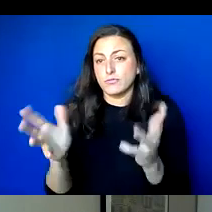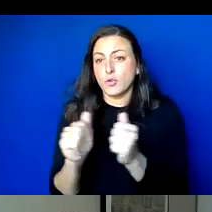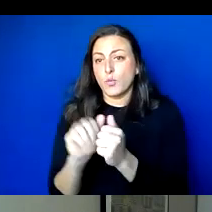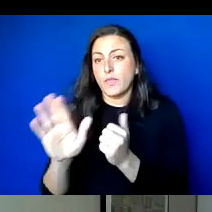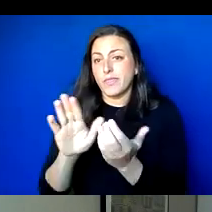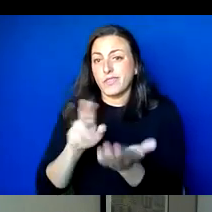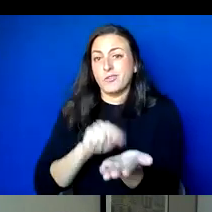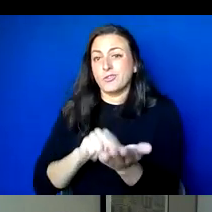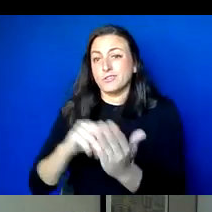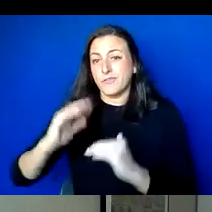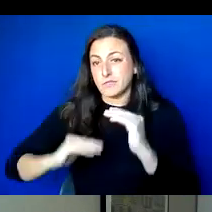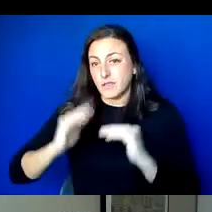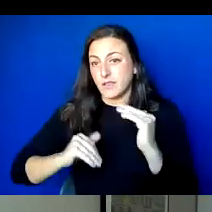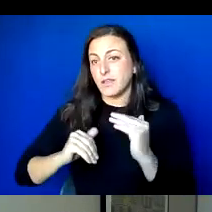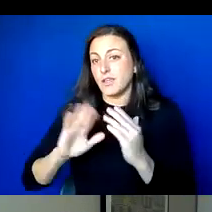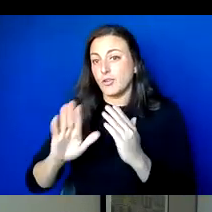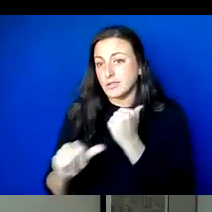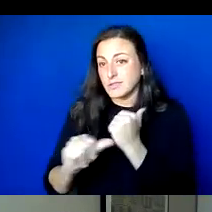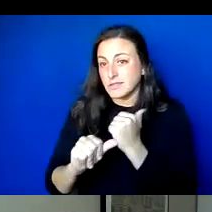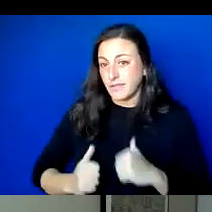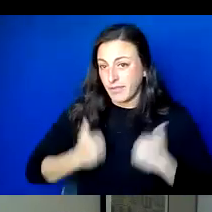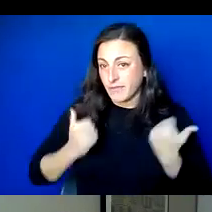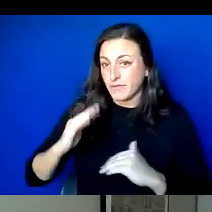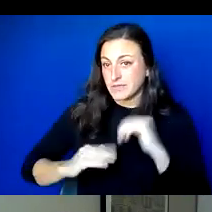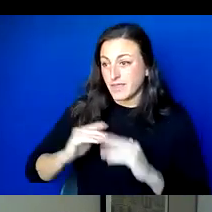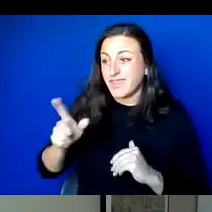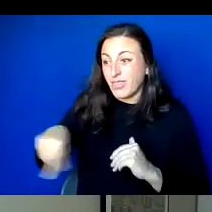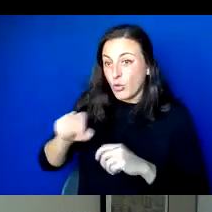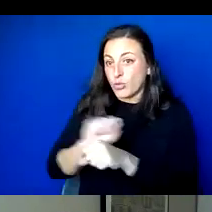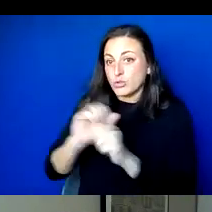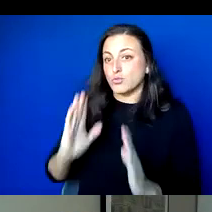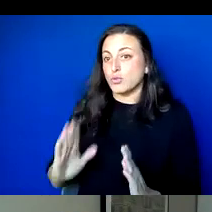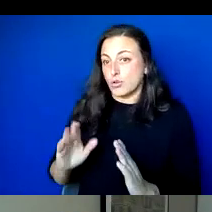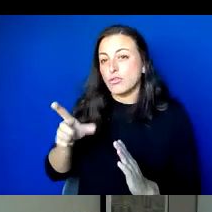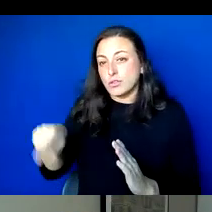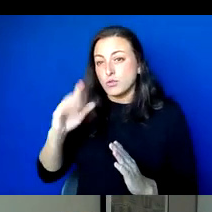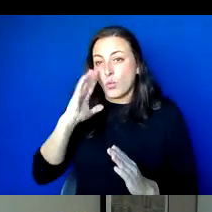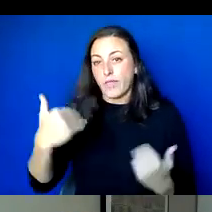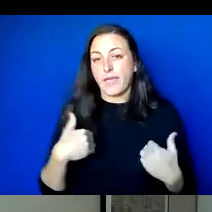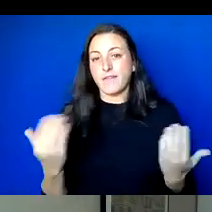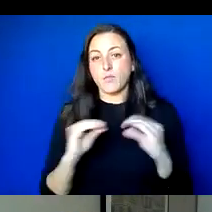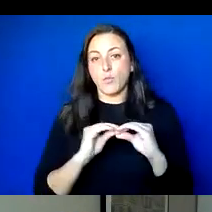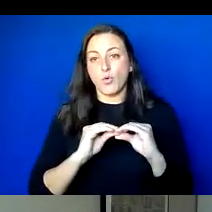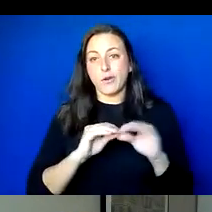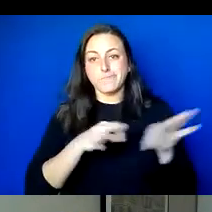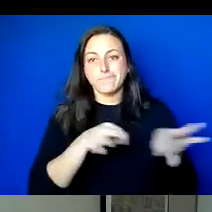and assisted living facility. They should have clarity on how they do indoor visits